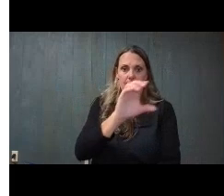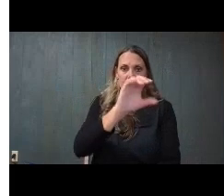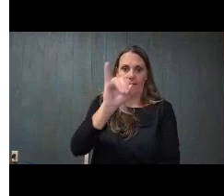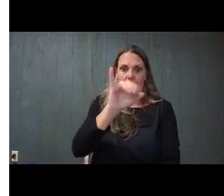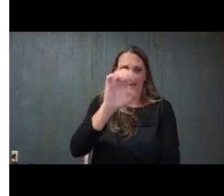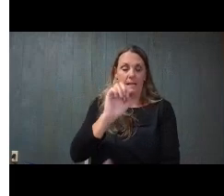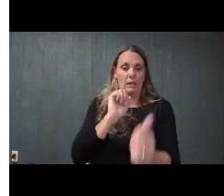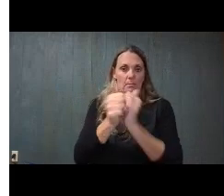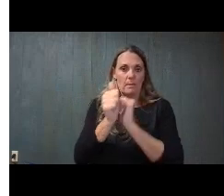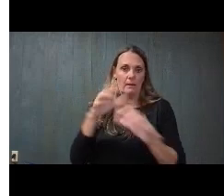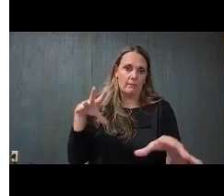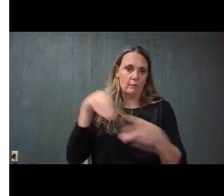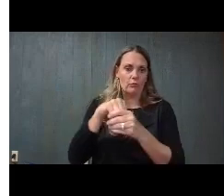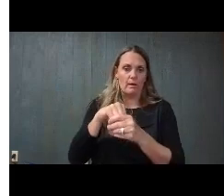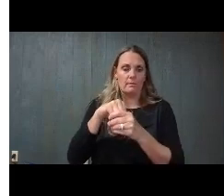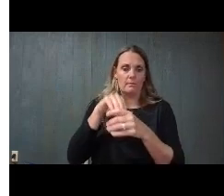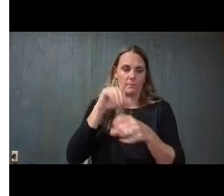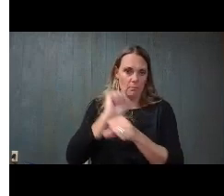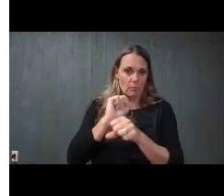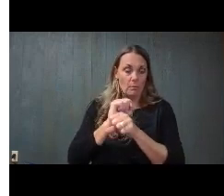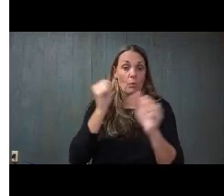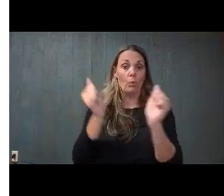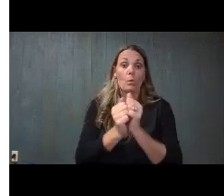with the right supports and services.